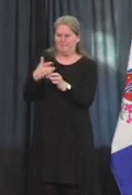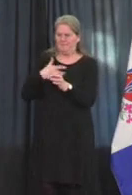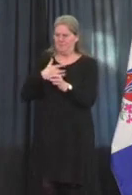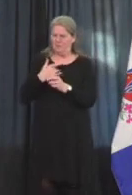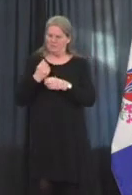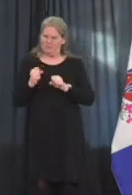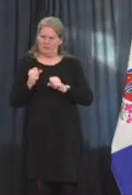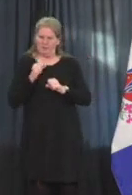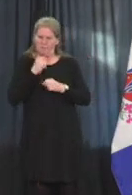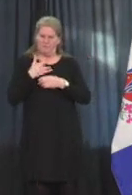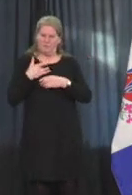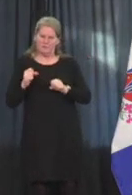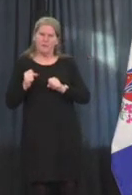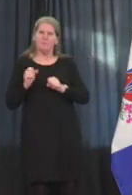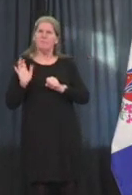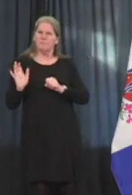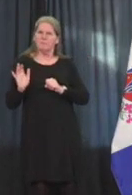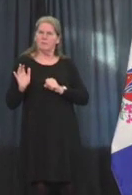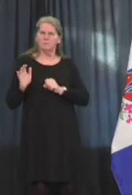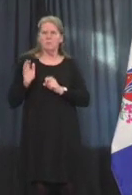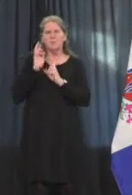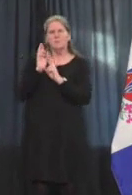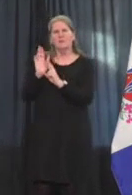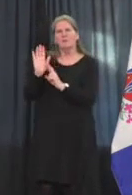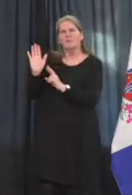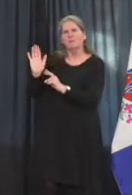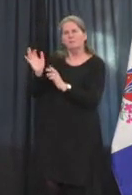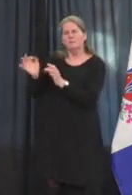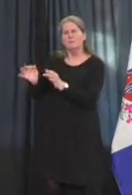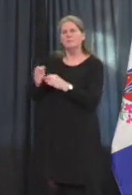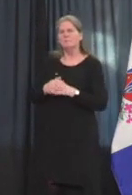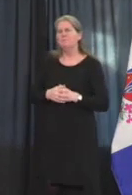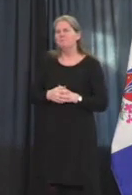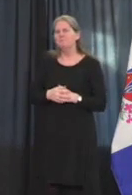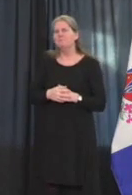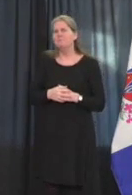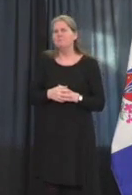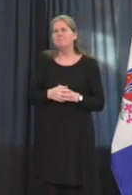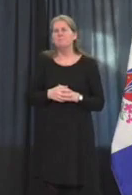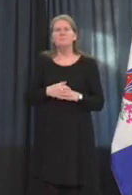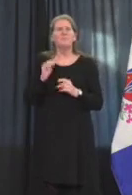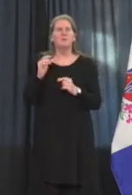DOING THE WORK THAT THEY'RE DOING. I'LL GO TO GORD WITH THE